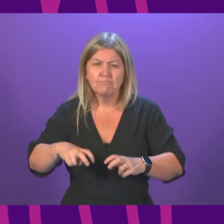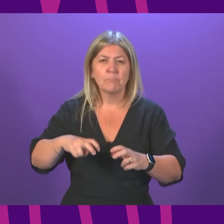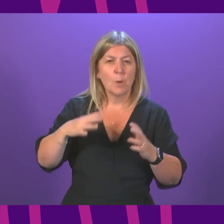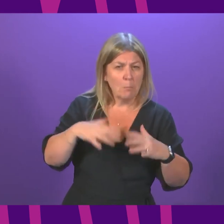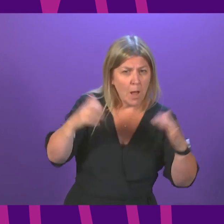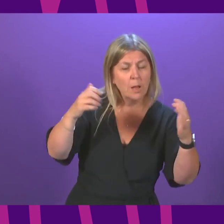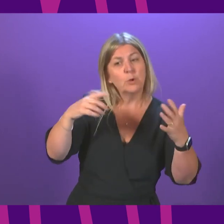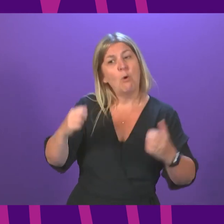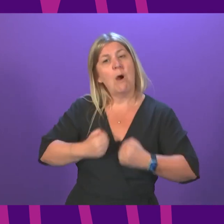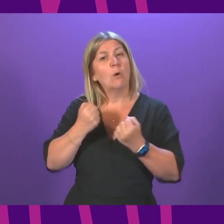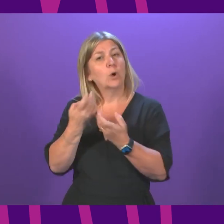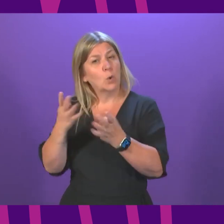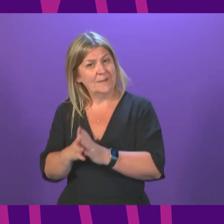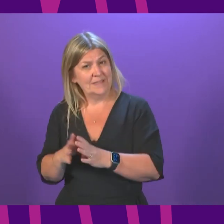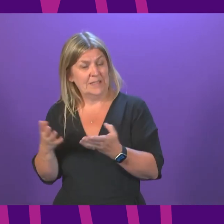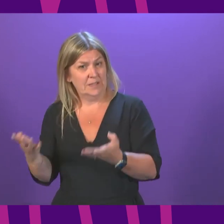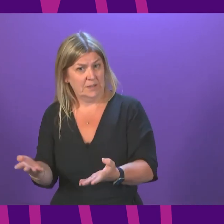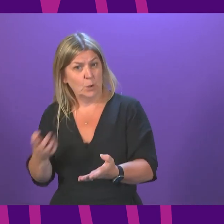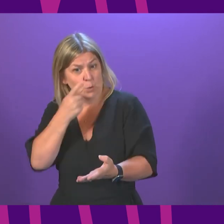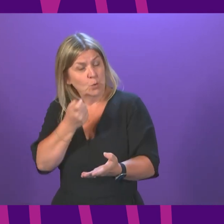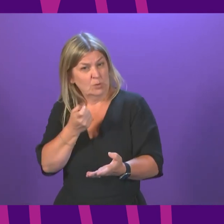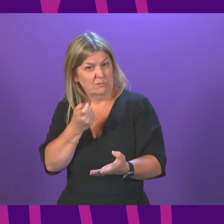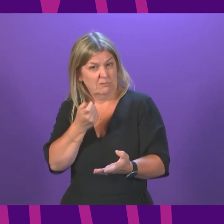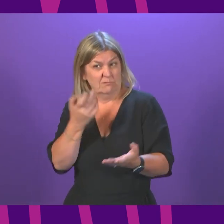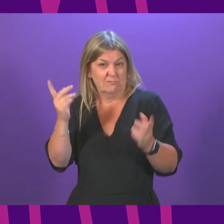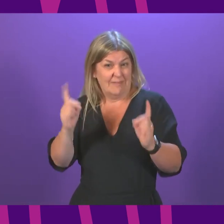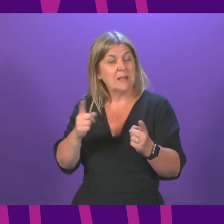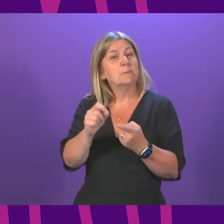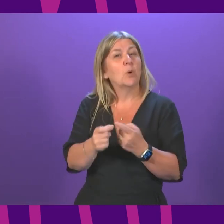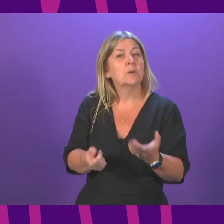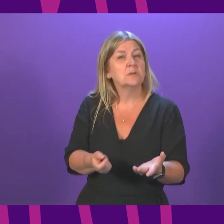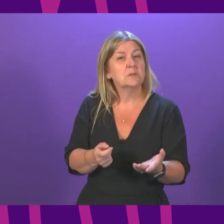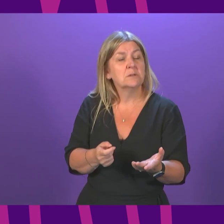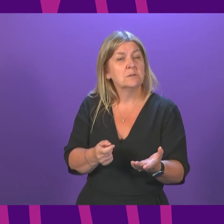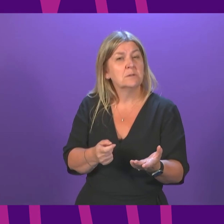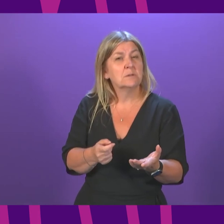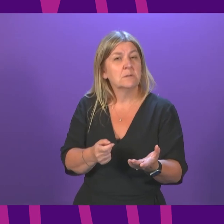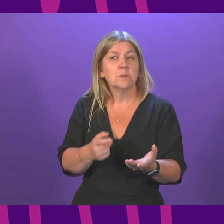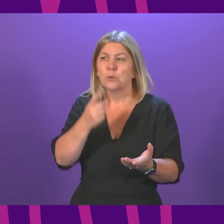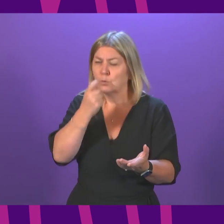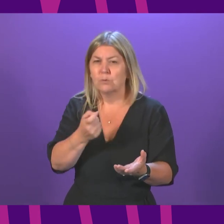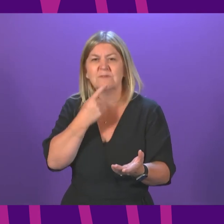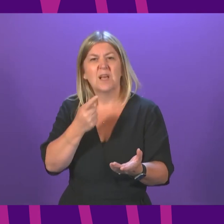Trade unions are not an enemy of enterprise. The state should be more entrepreneurial,